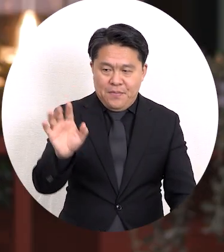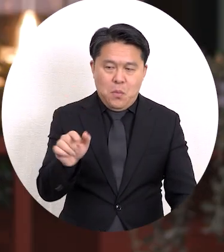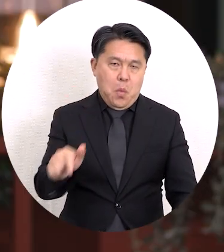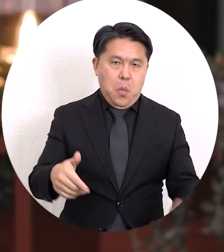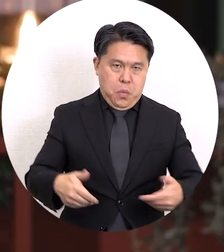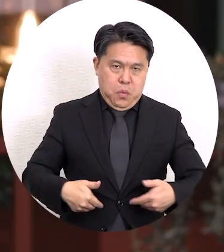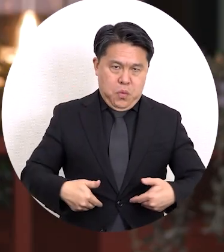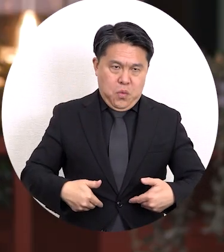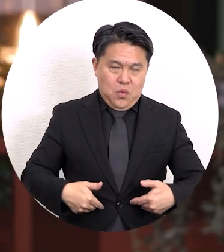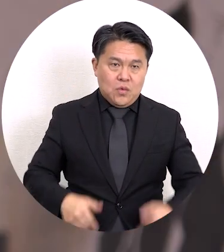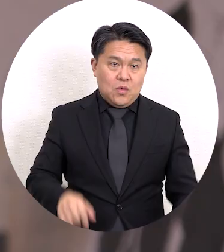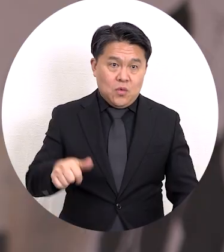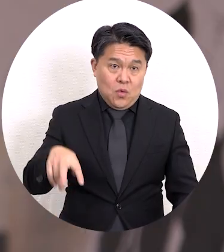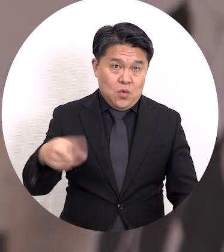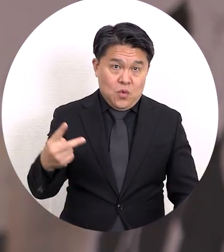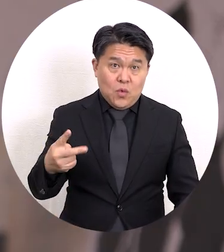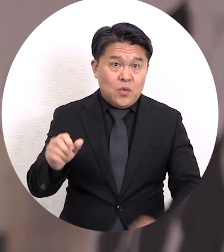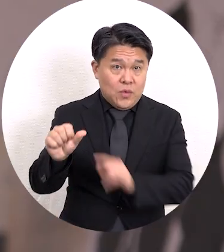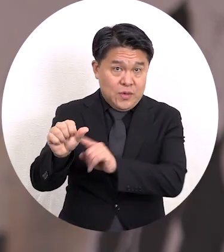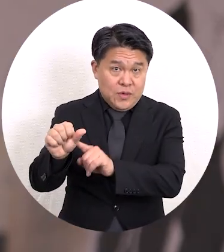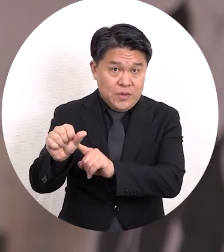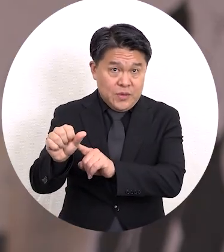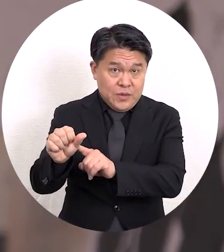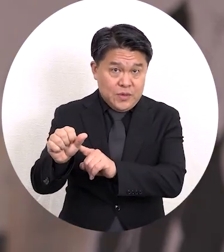So, put "goyo" as capital "A"